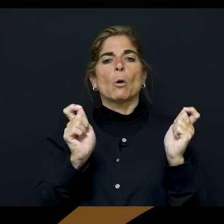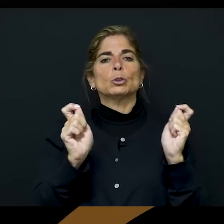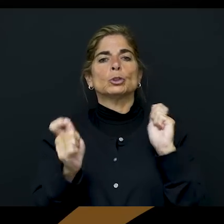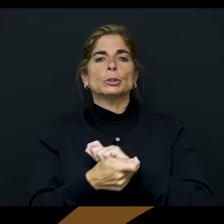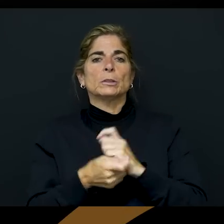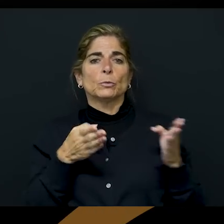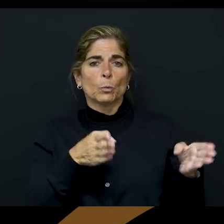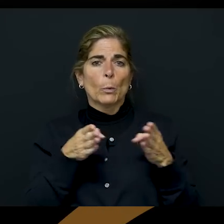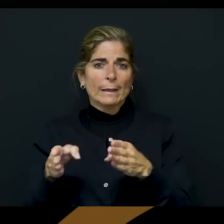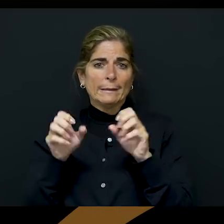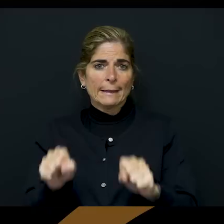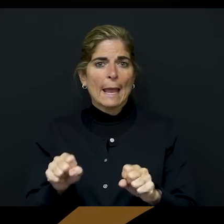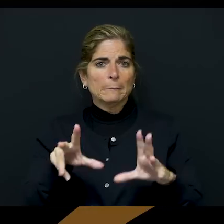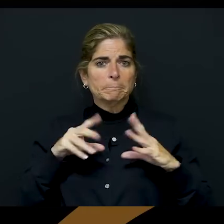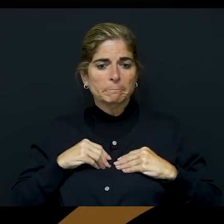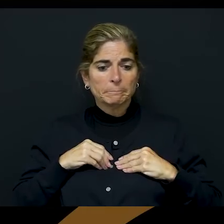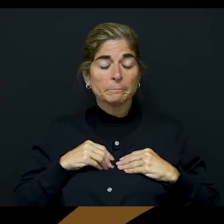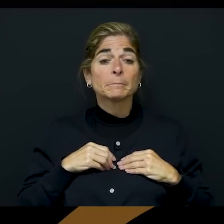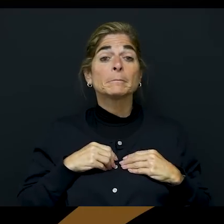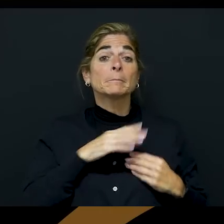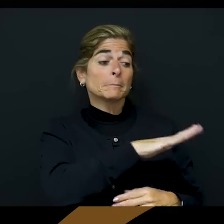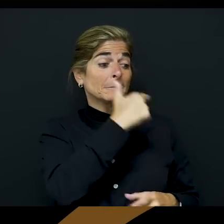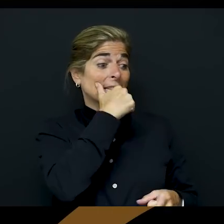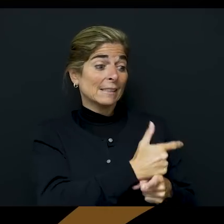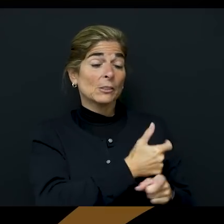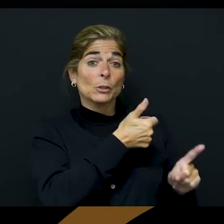by developing compensatory behaviors just to fit in.